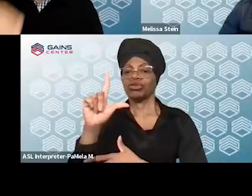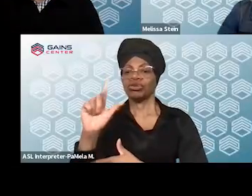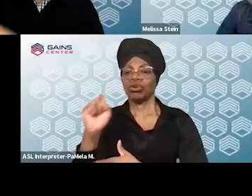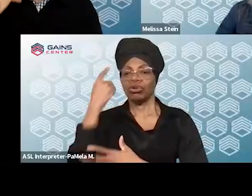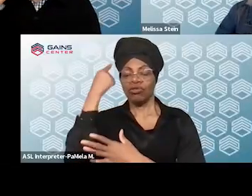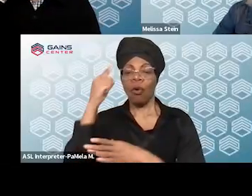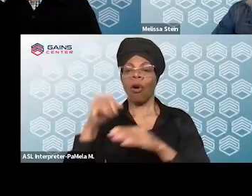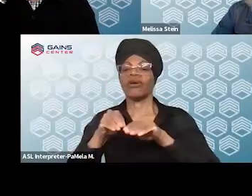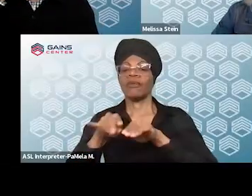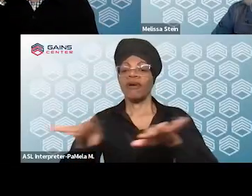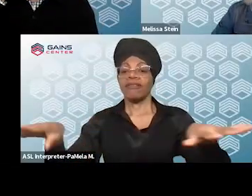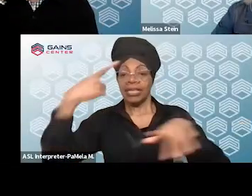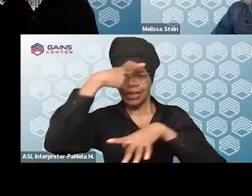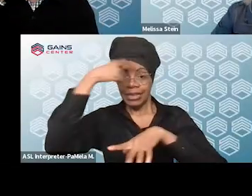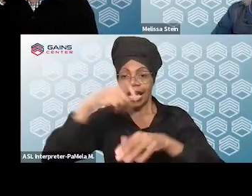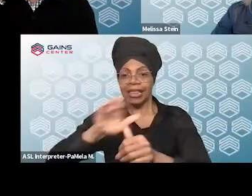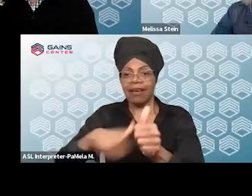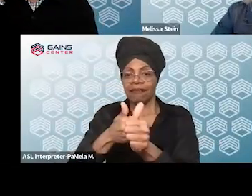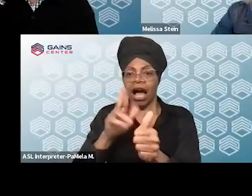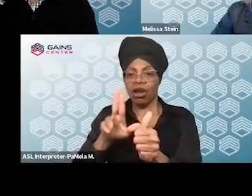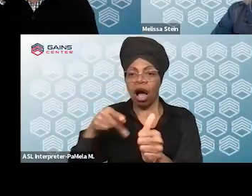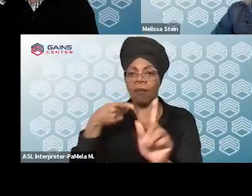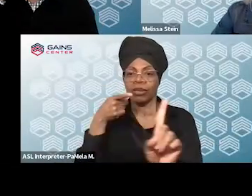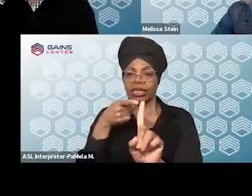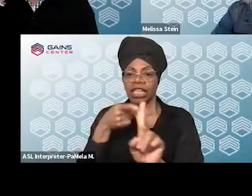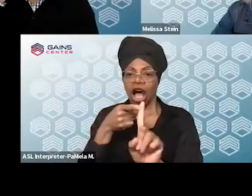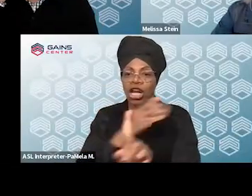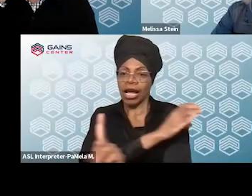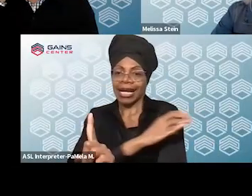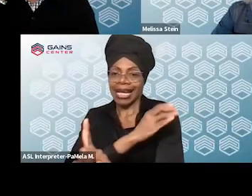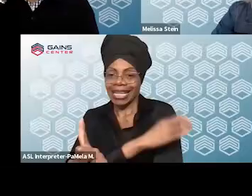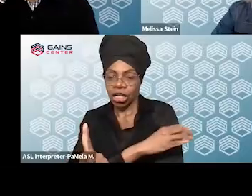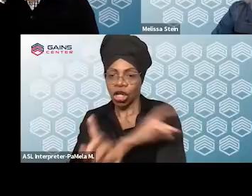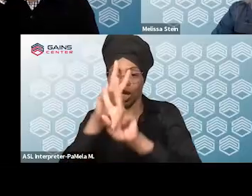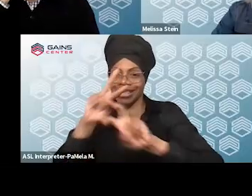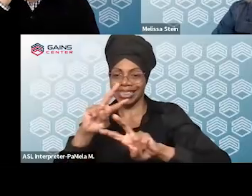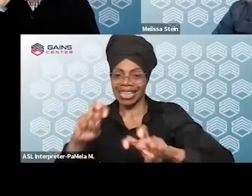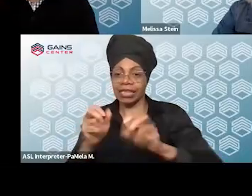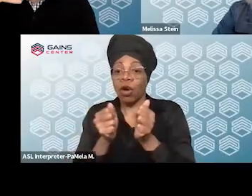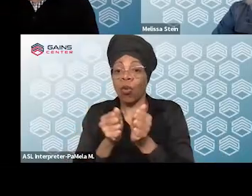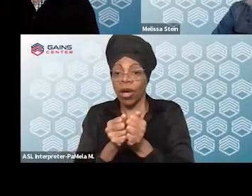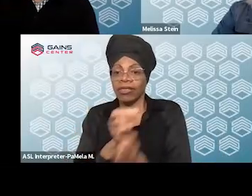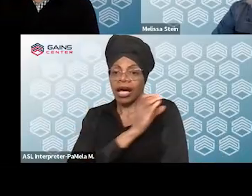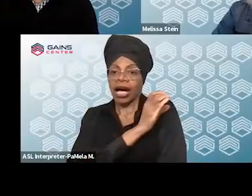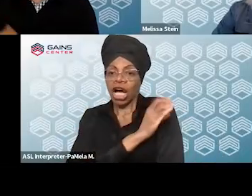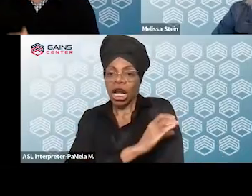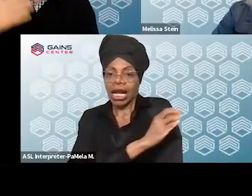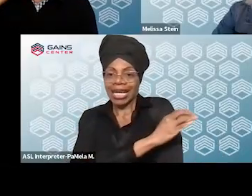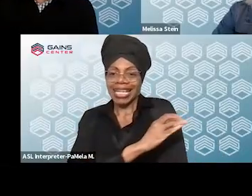And then follow up with a targeted clinical assessment with a clinician to deploy,